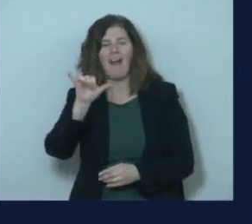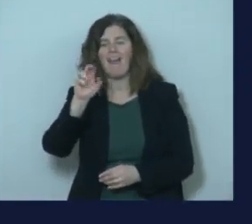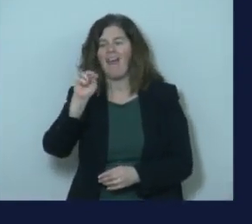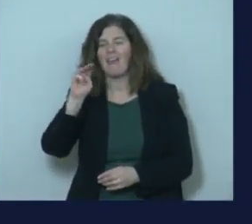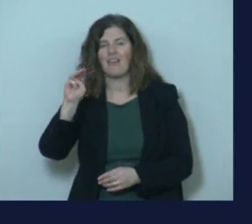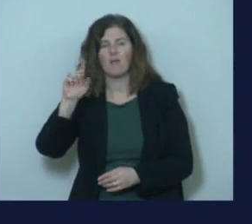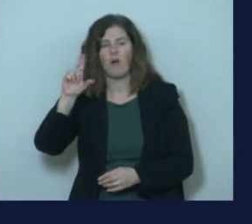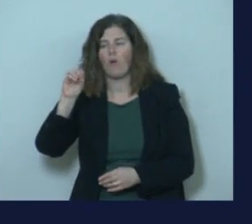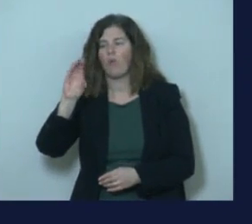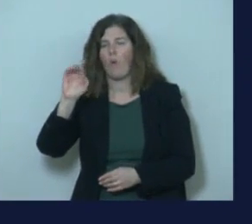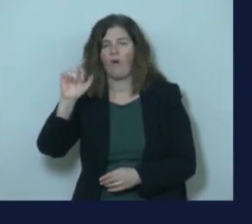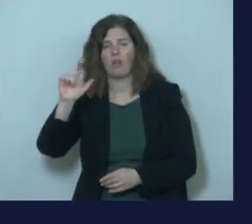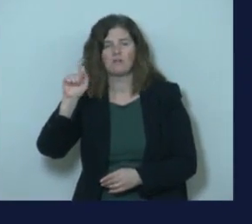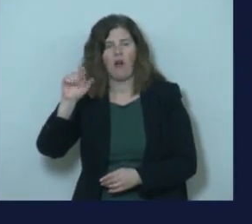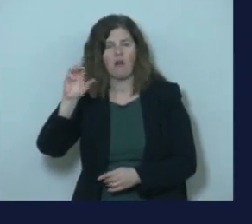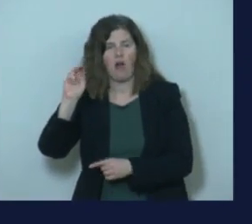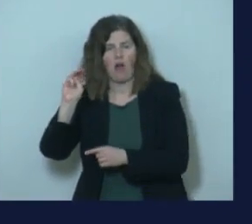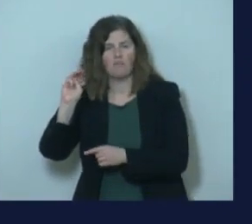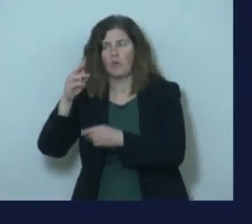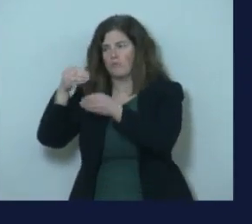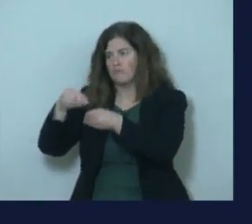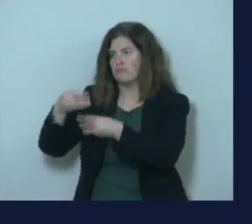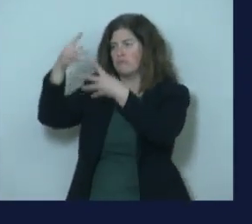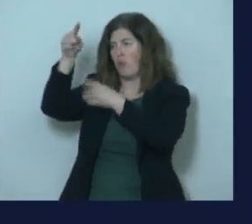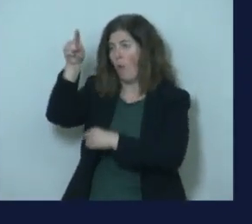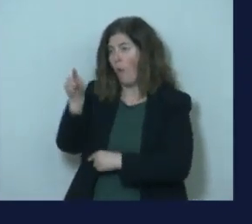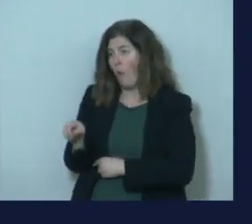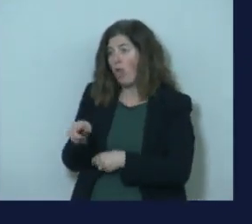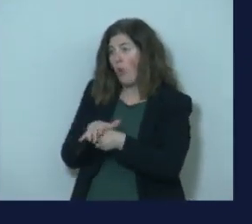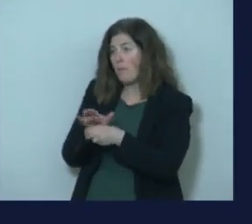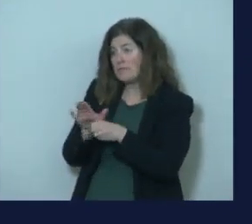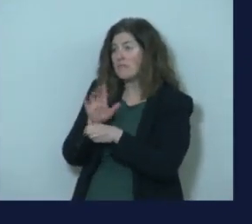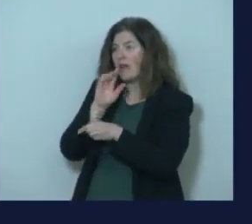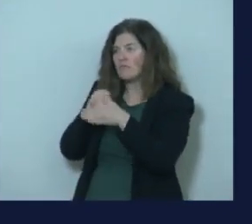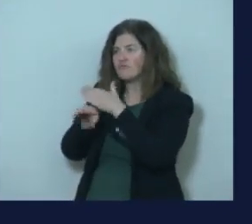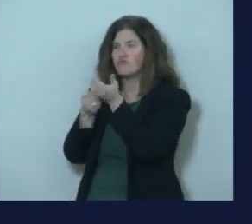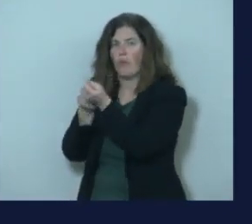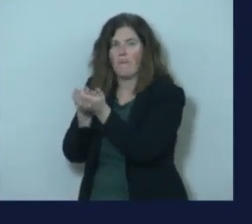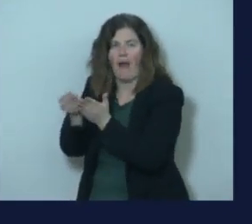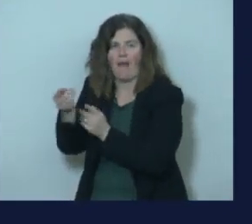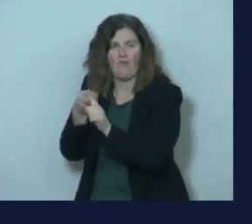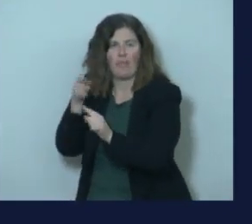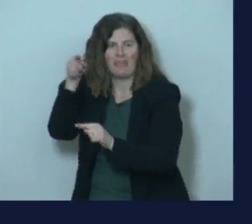I REALIZE YOU HAVE TO HELP US WITH THOSE BALANCES, BUT IT IS VERY IMPORTANT.